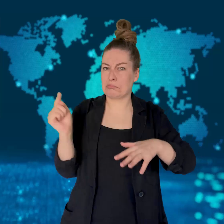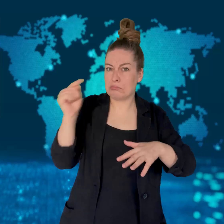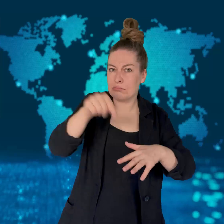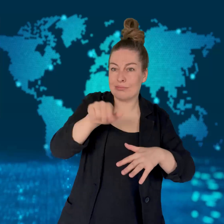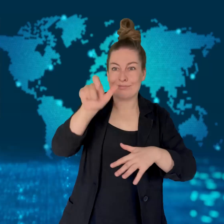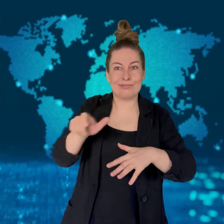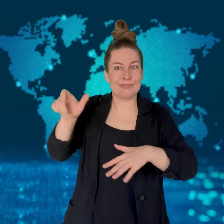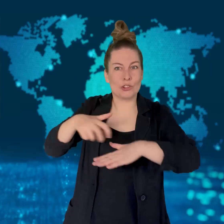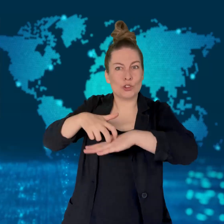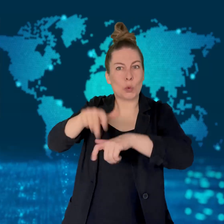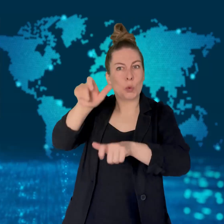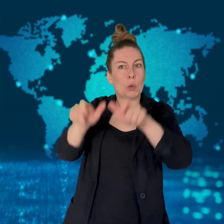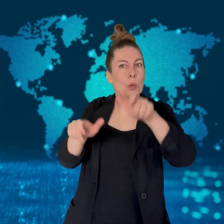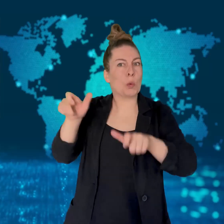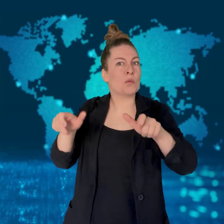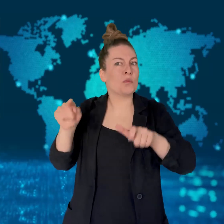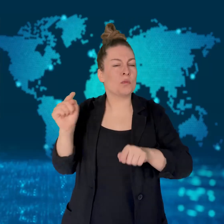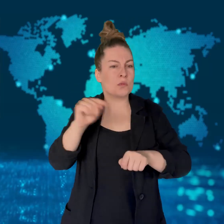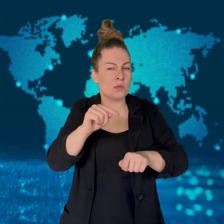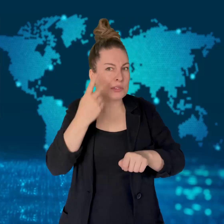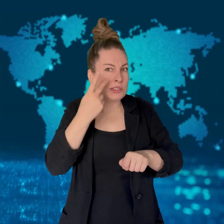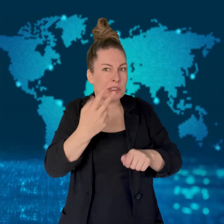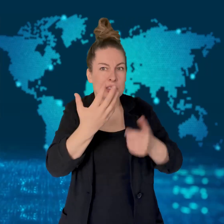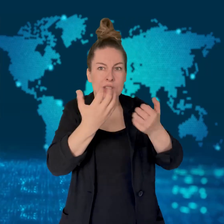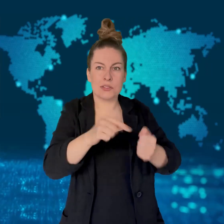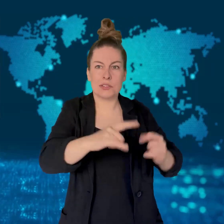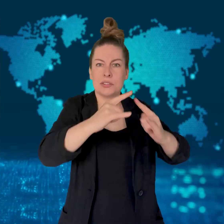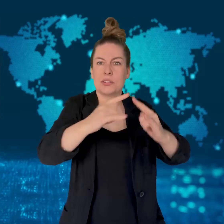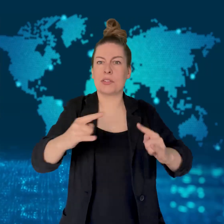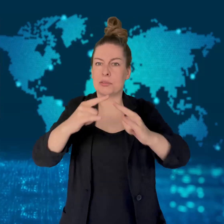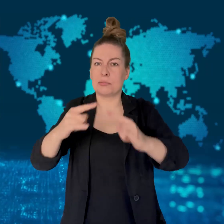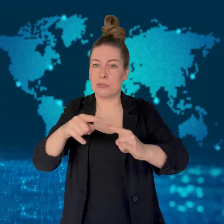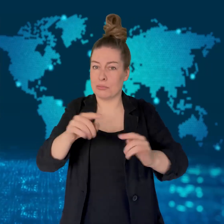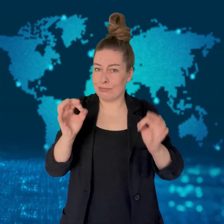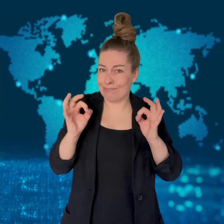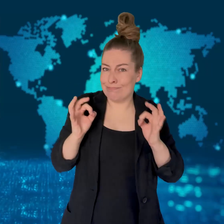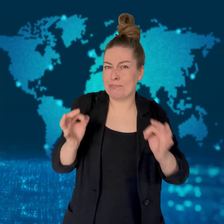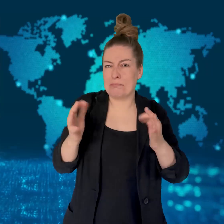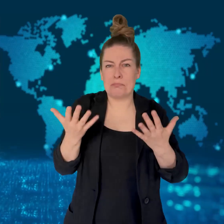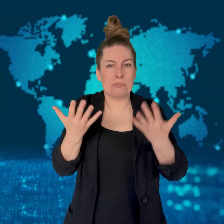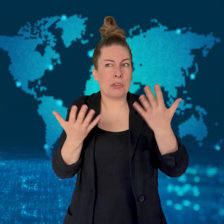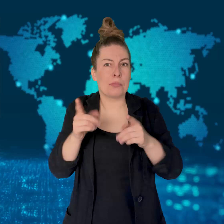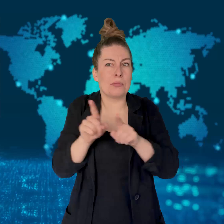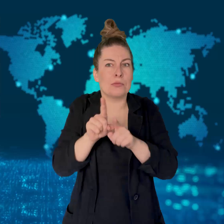They continued in the search in the rugged hillside area